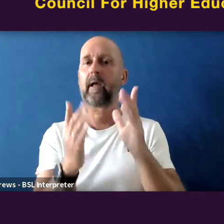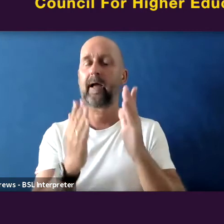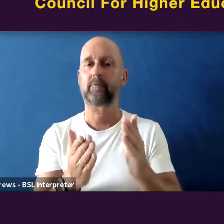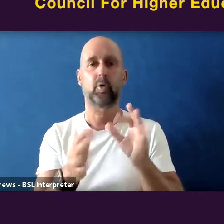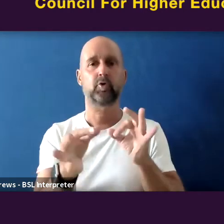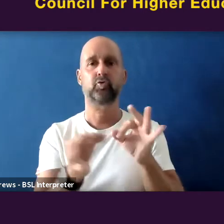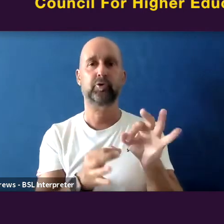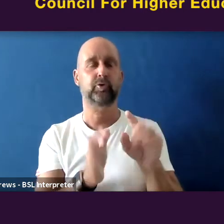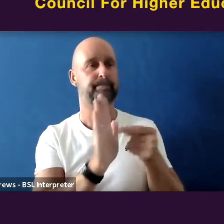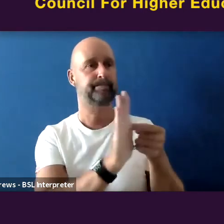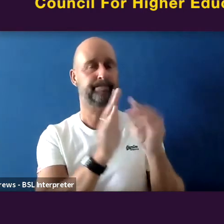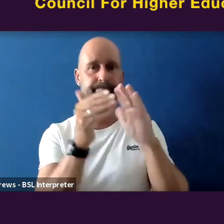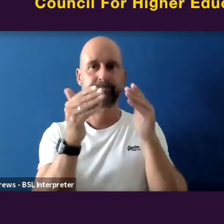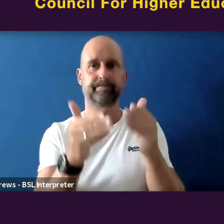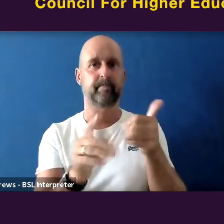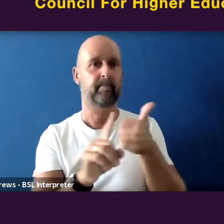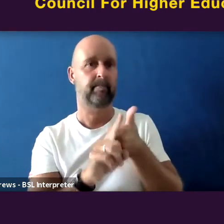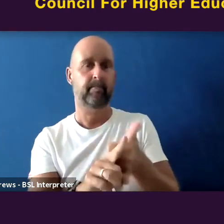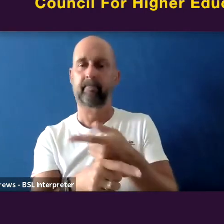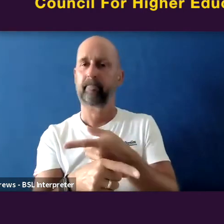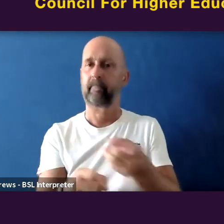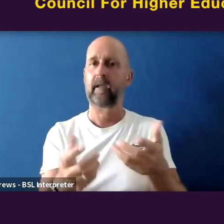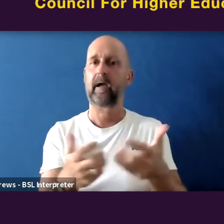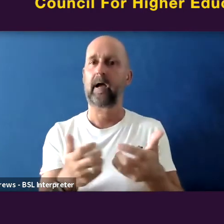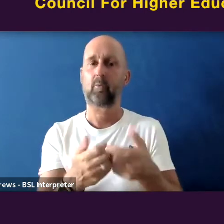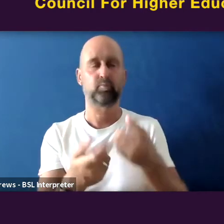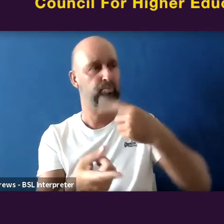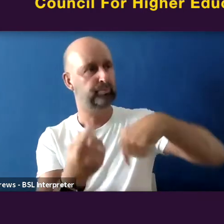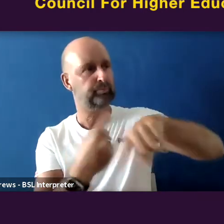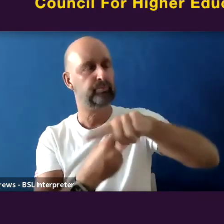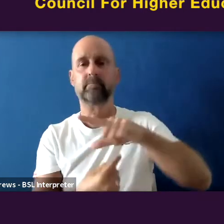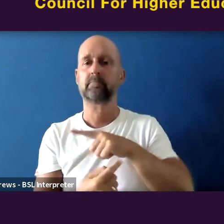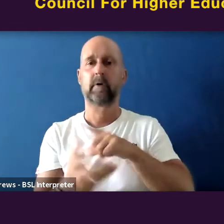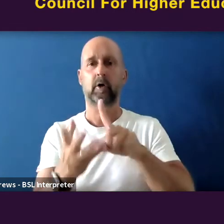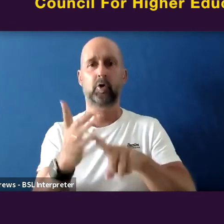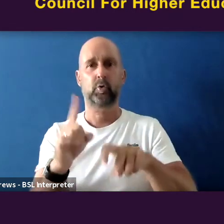focus to our advocacy in the broader context of the UK-wide case